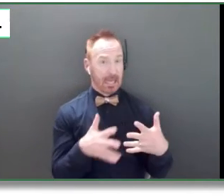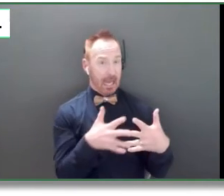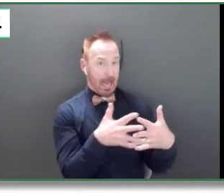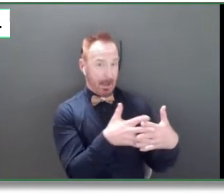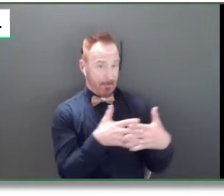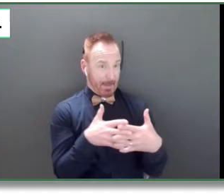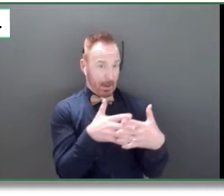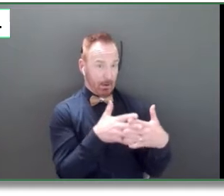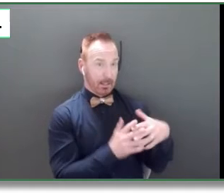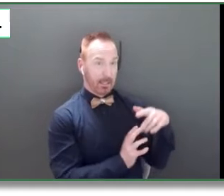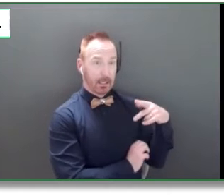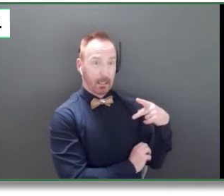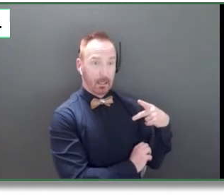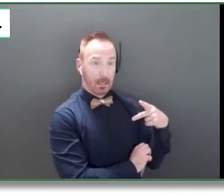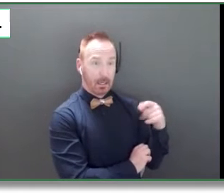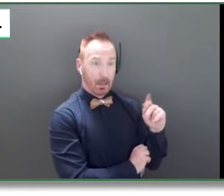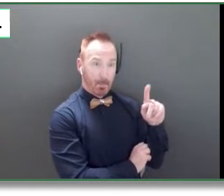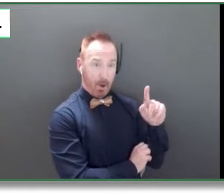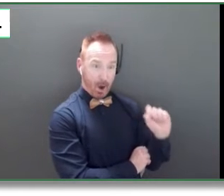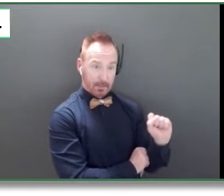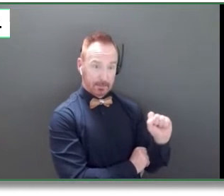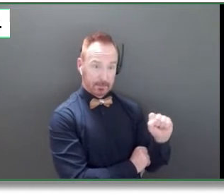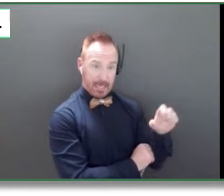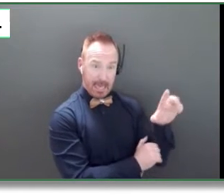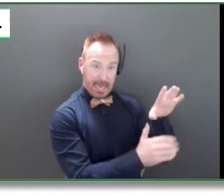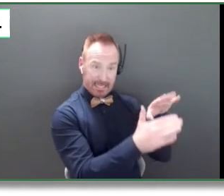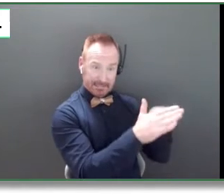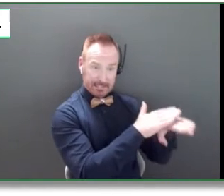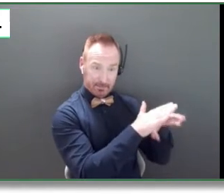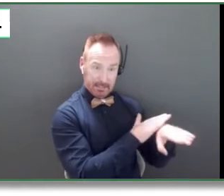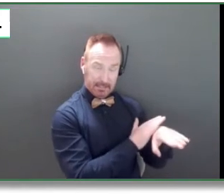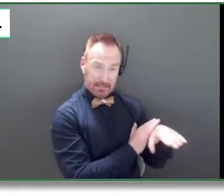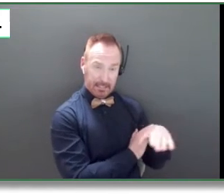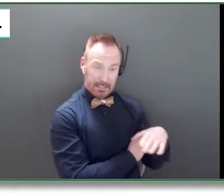accessible than they are in Canada. I mean